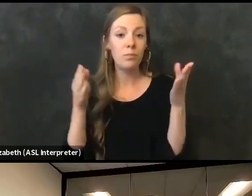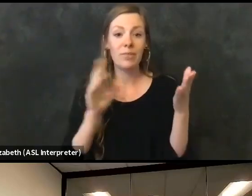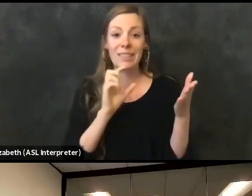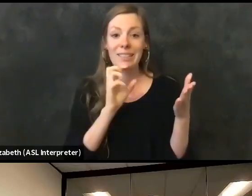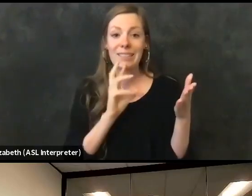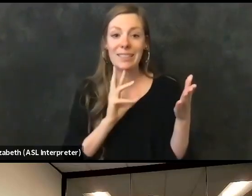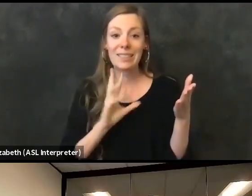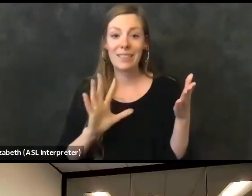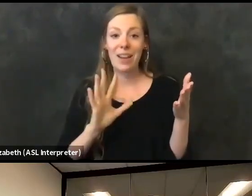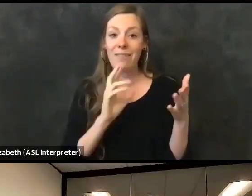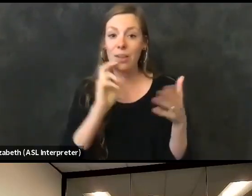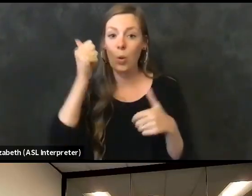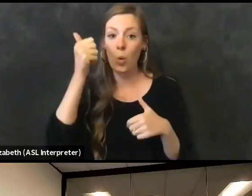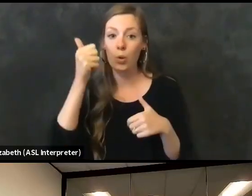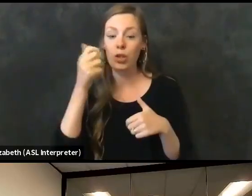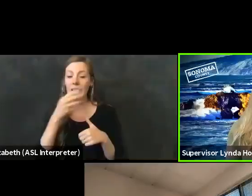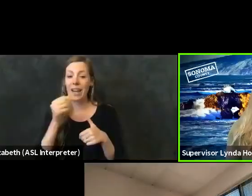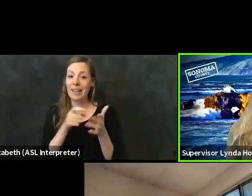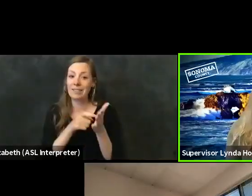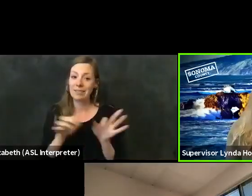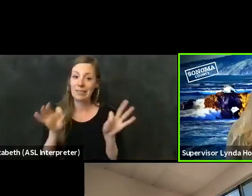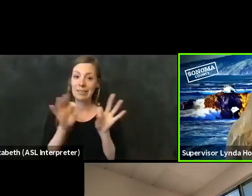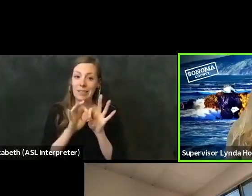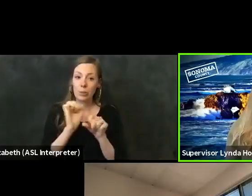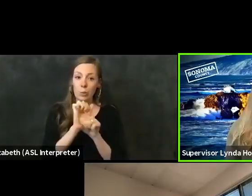as well as essential workers and the grocery and restaurant industries.